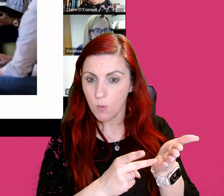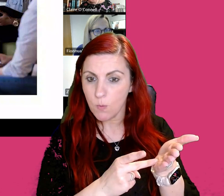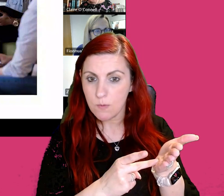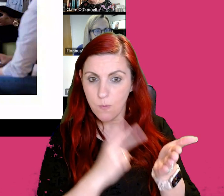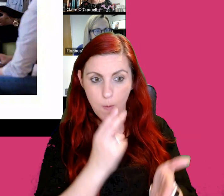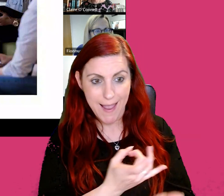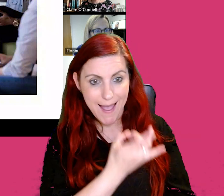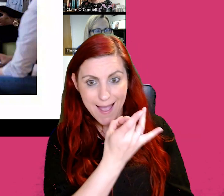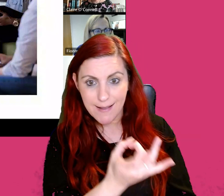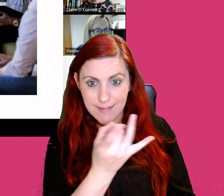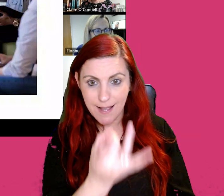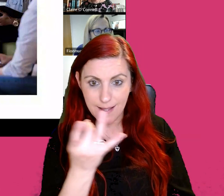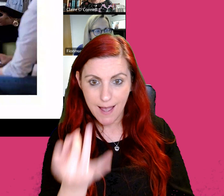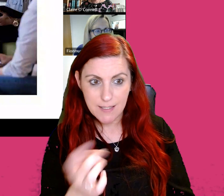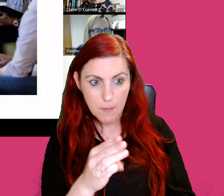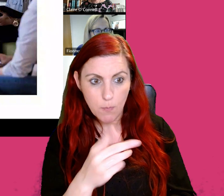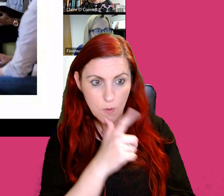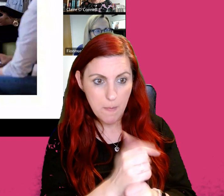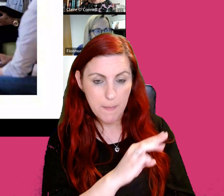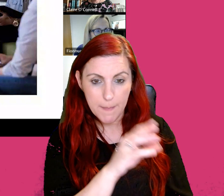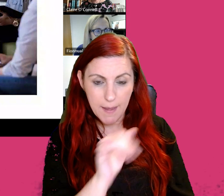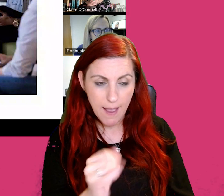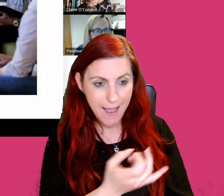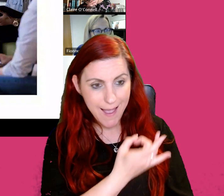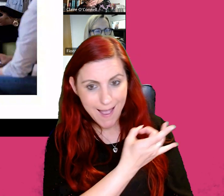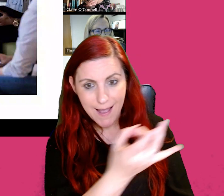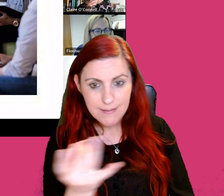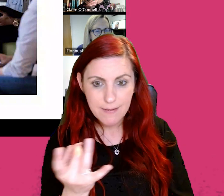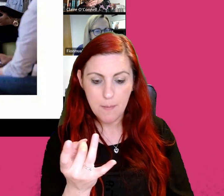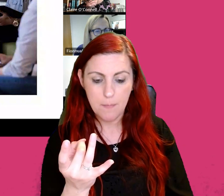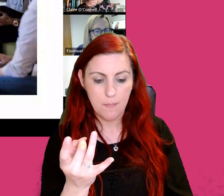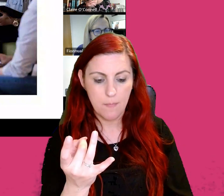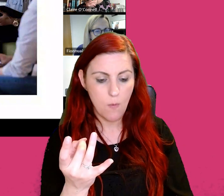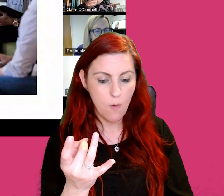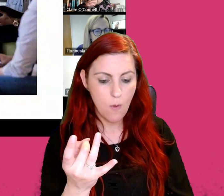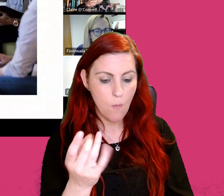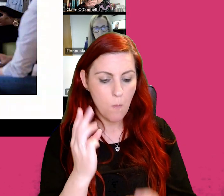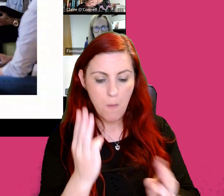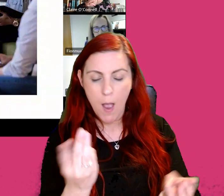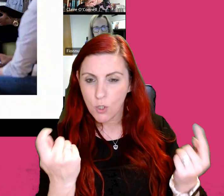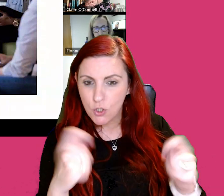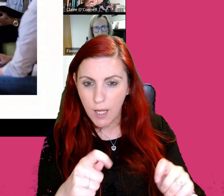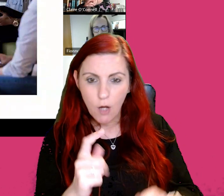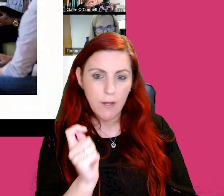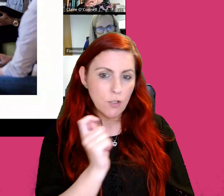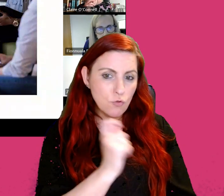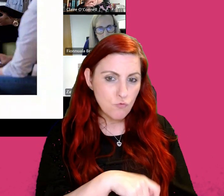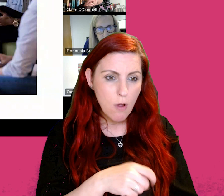PPI to follow so respect transparency empowerment power sharing trust collaboration partnership